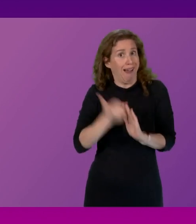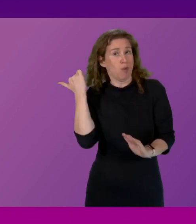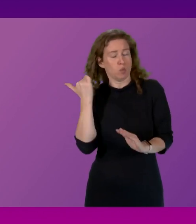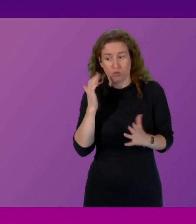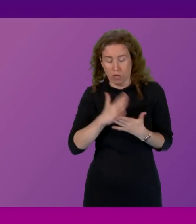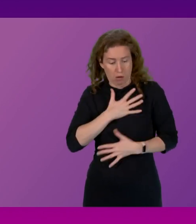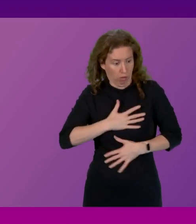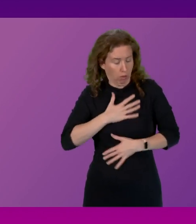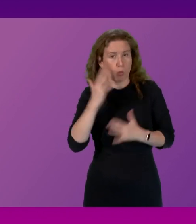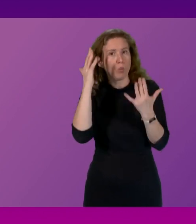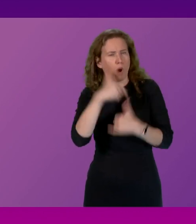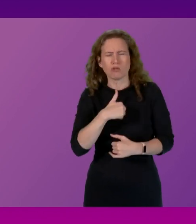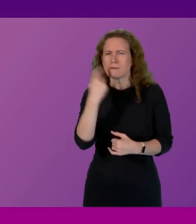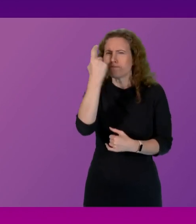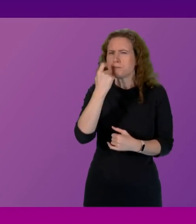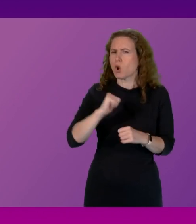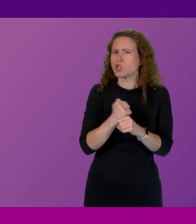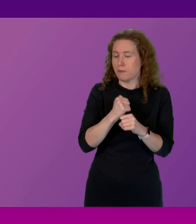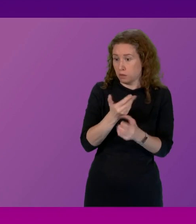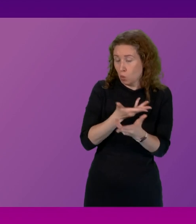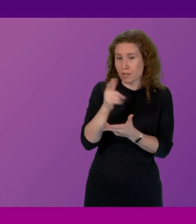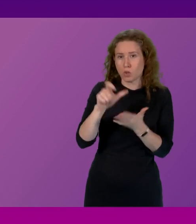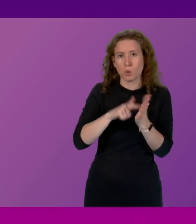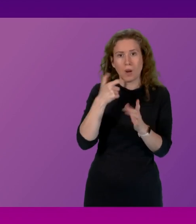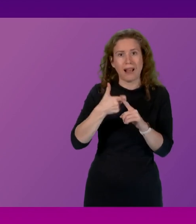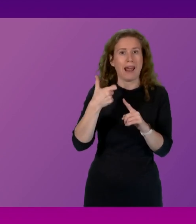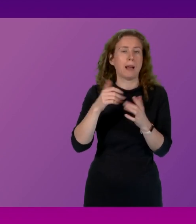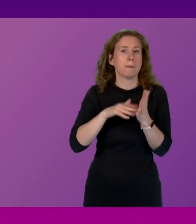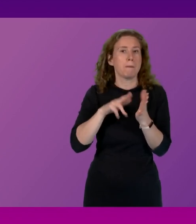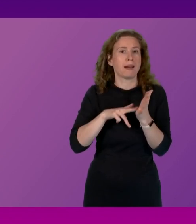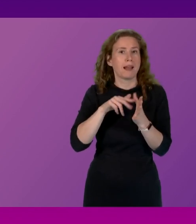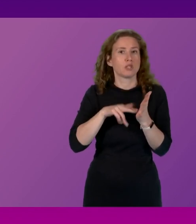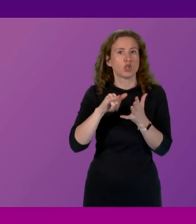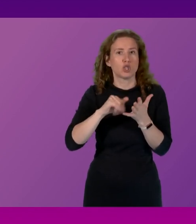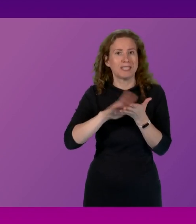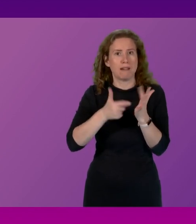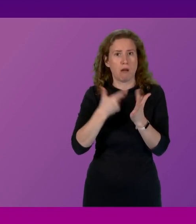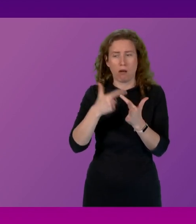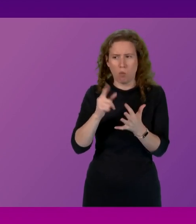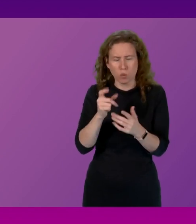What discussions is the Scottish Government having with Clackmannanshire Council following the identification of RAAC in those homes?